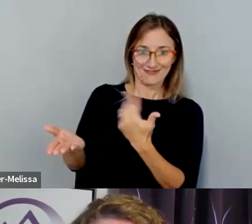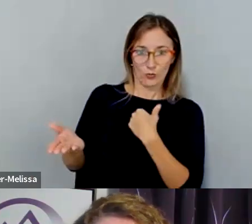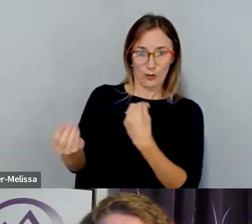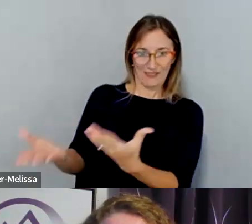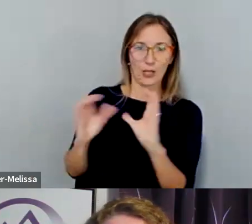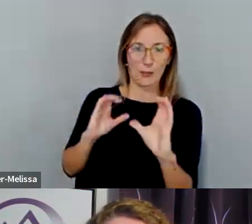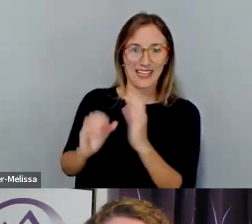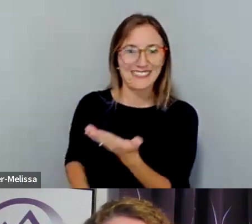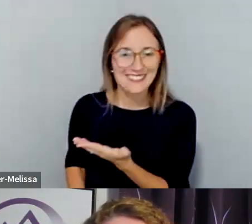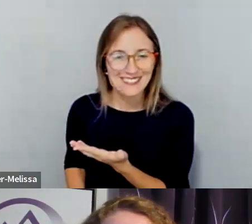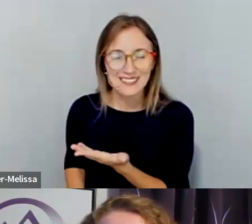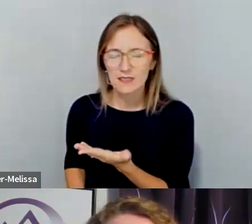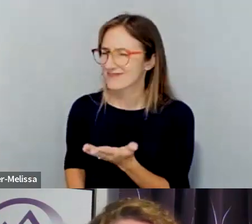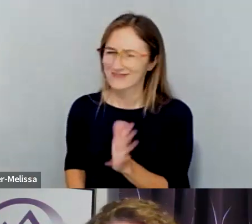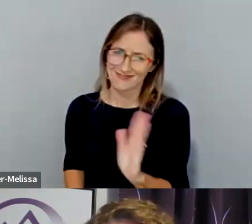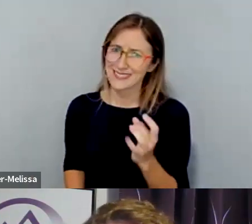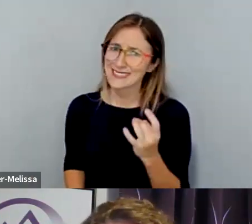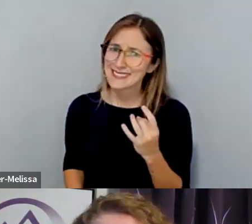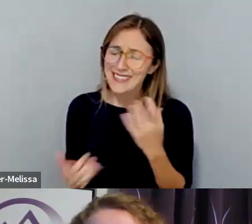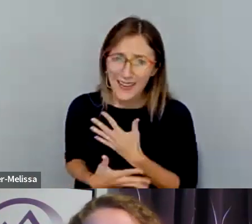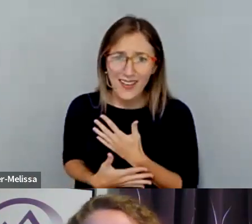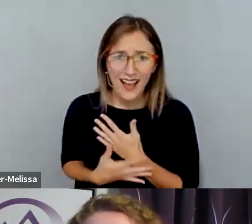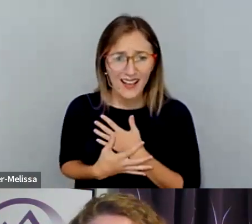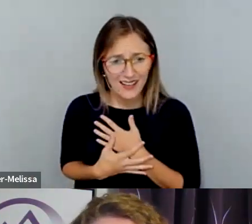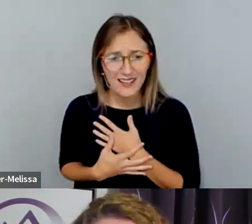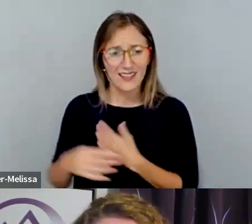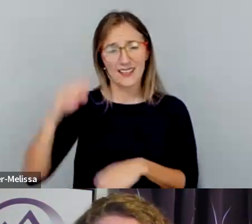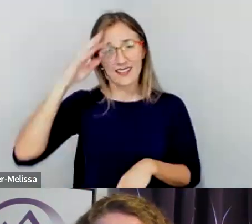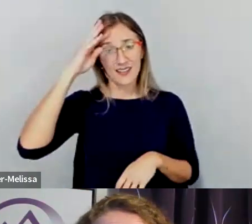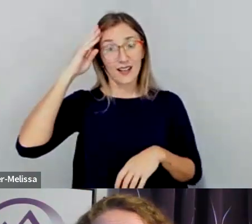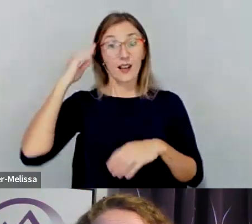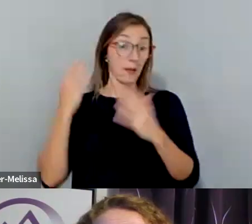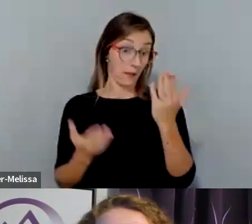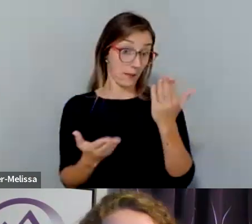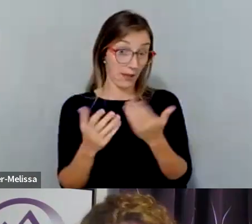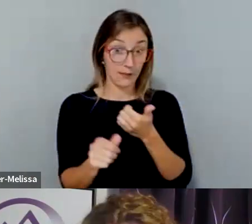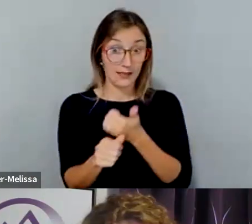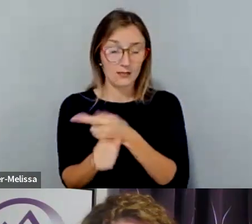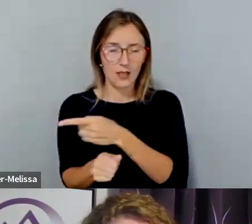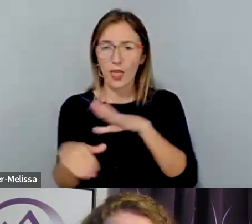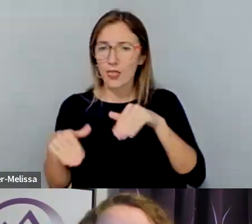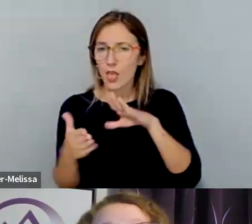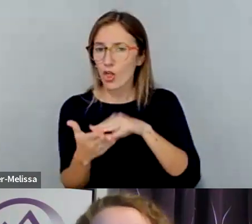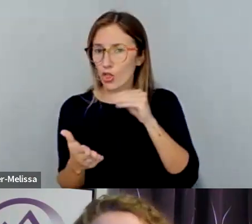Imagine someone who says they